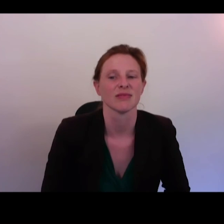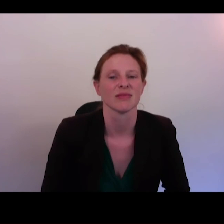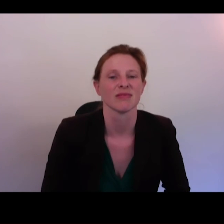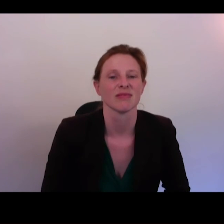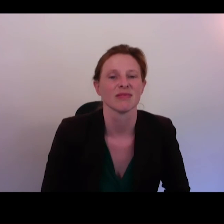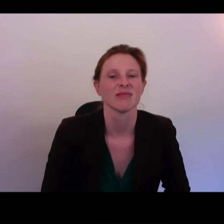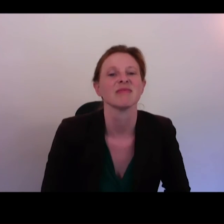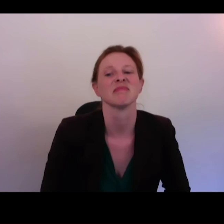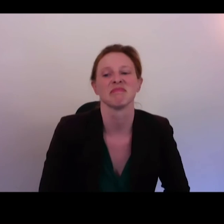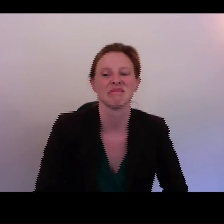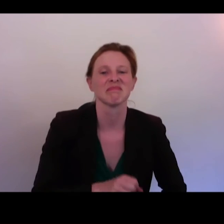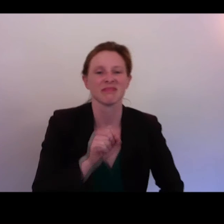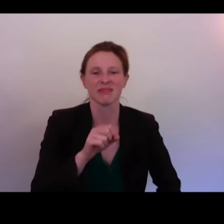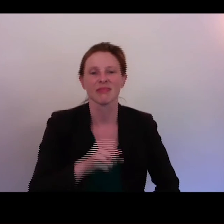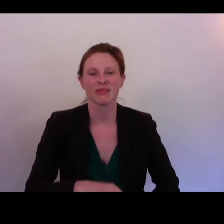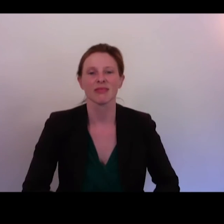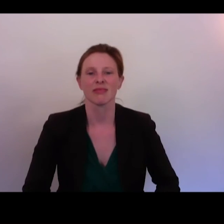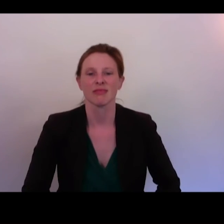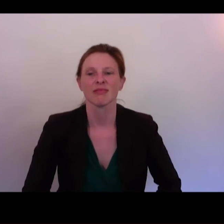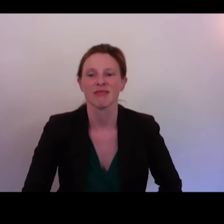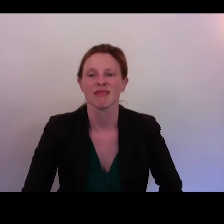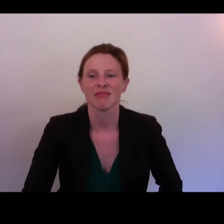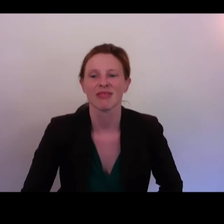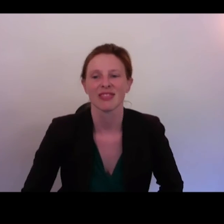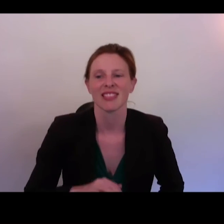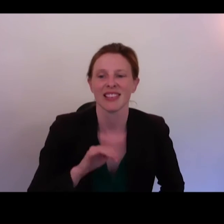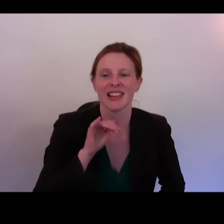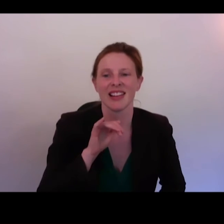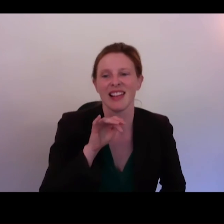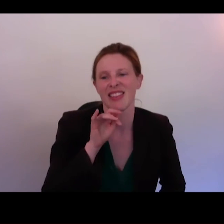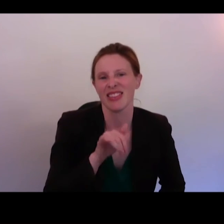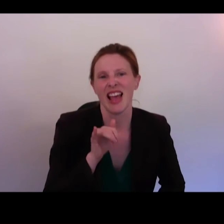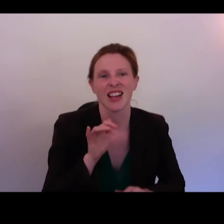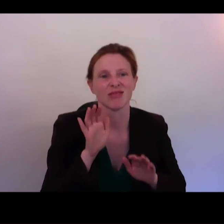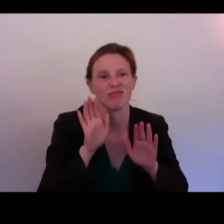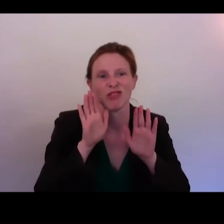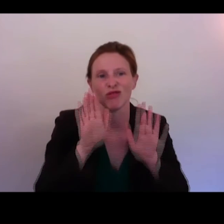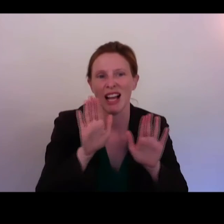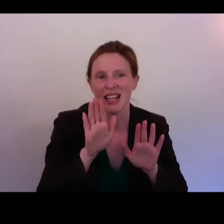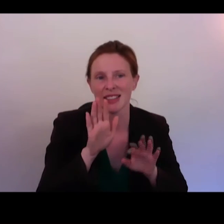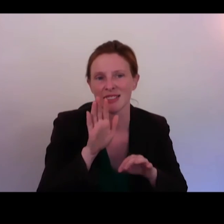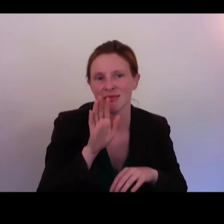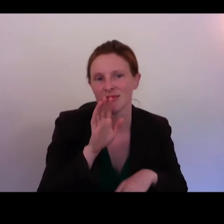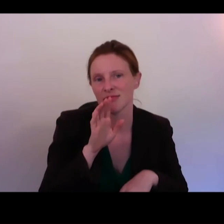and optimizing communication in any ways that we can. And that's of course gonna be different for everyone.